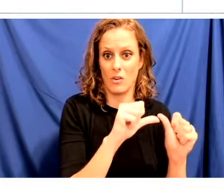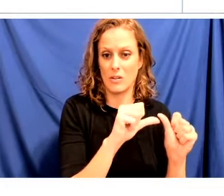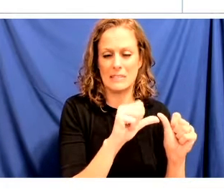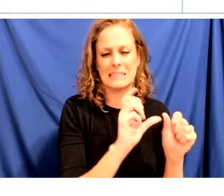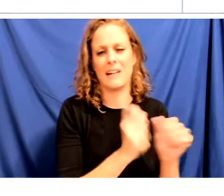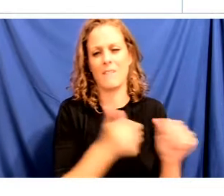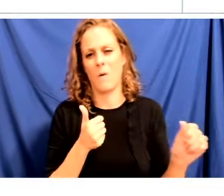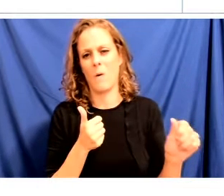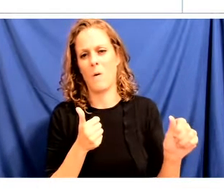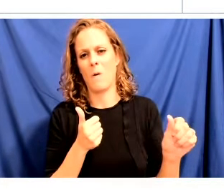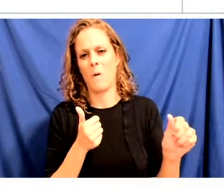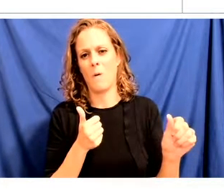This year.